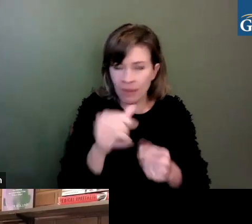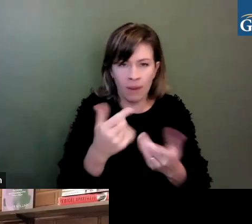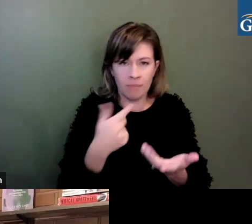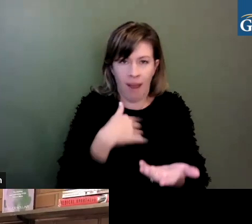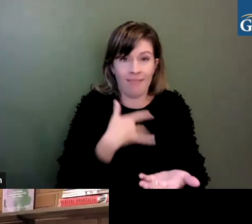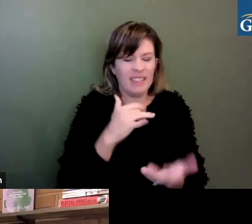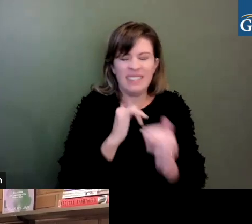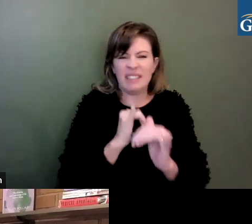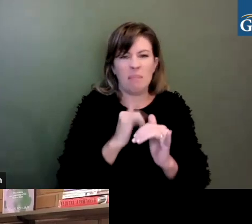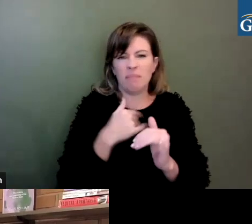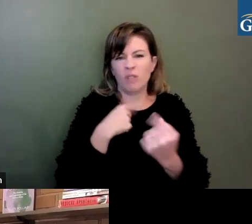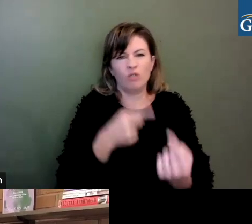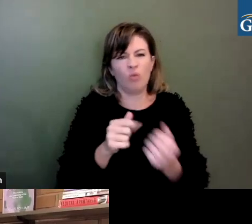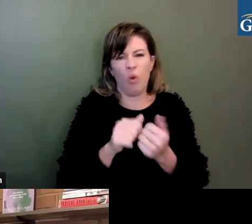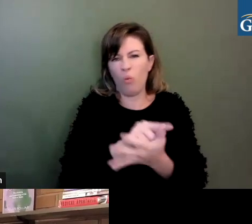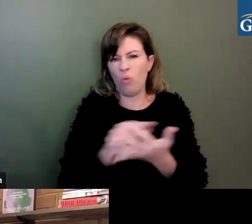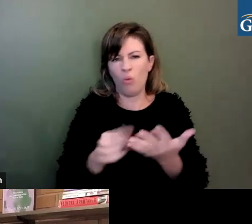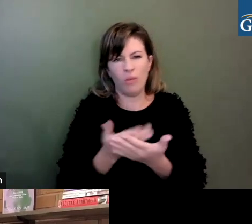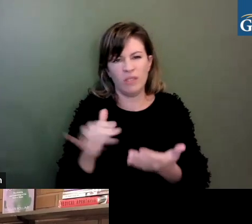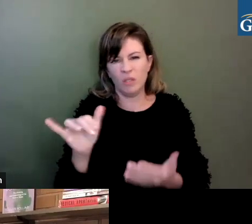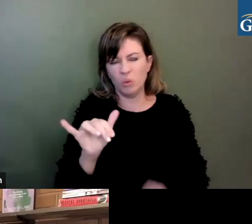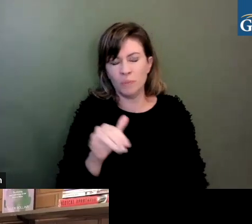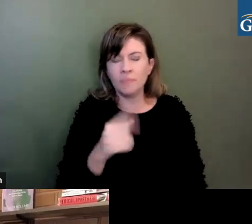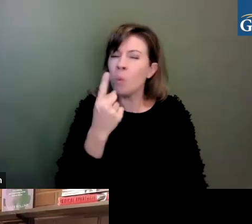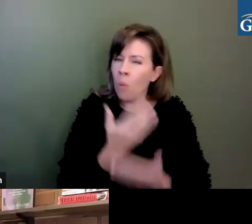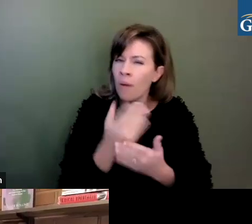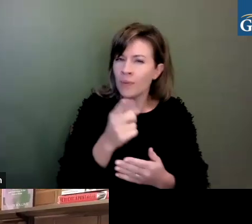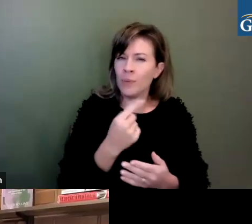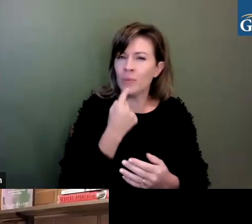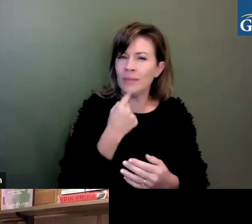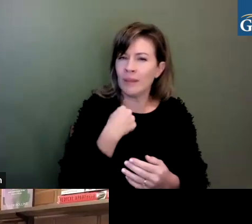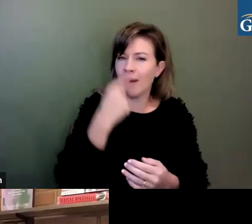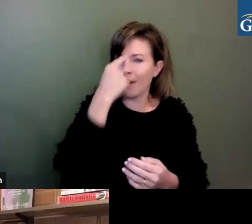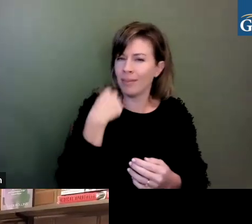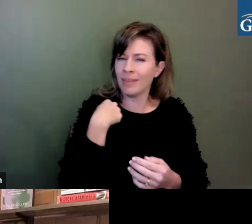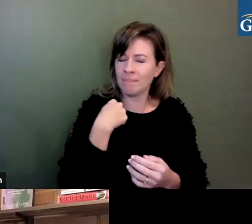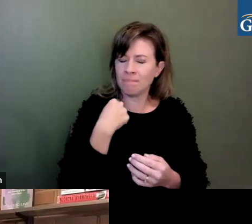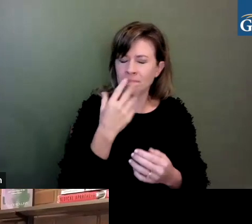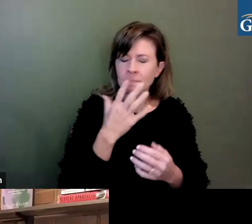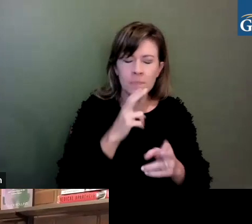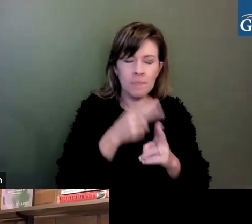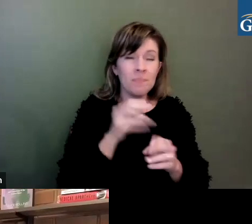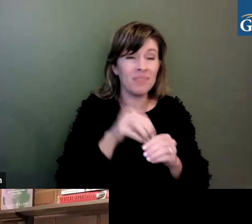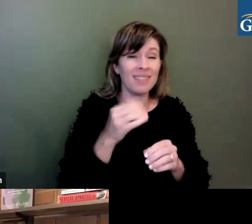things you said though that I think we have to think about, so in that project I was saying where I'm looking at